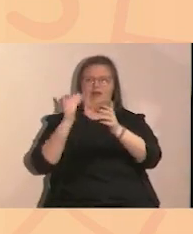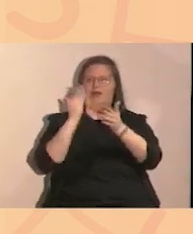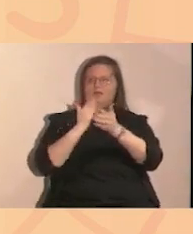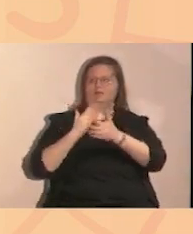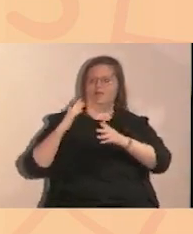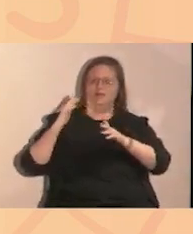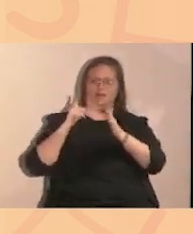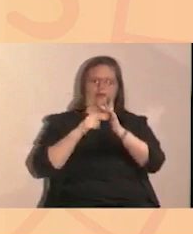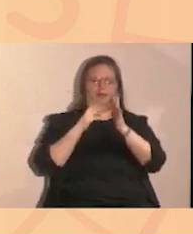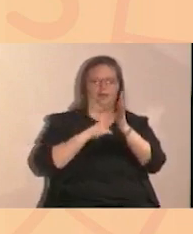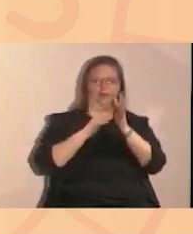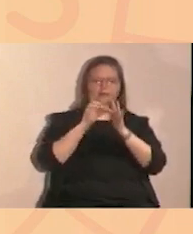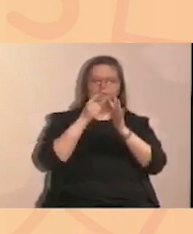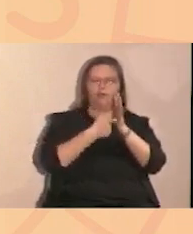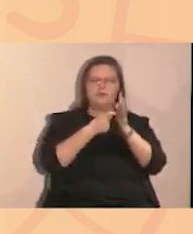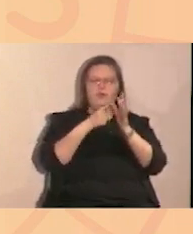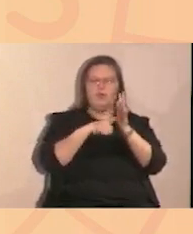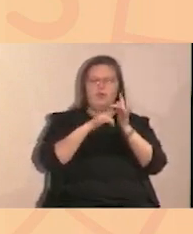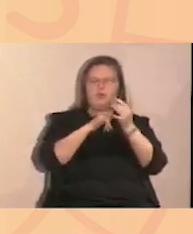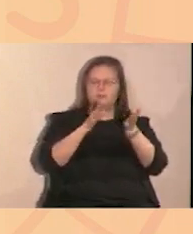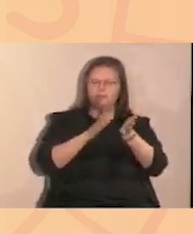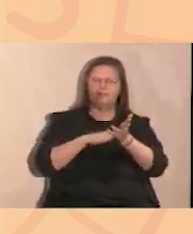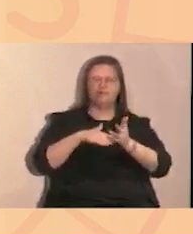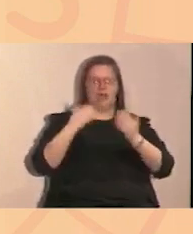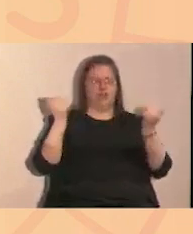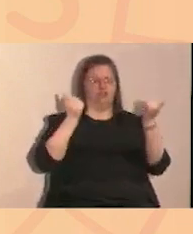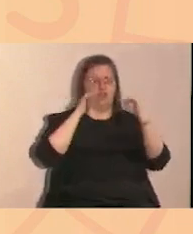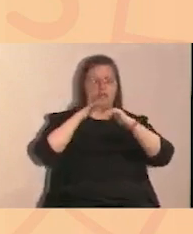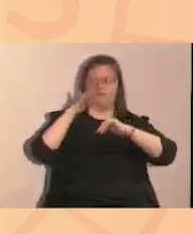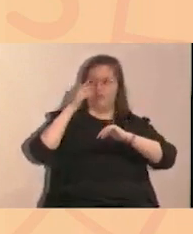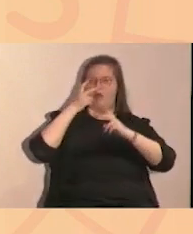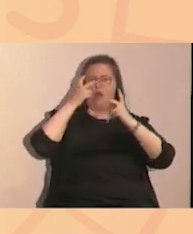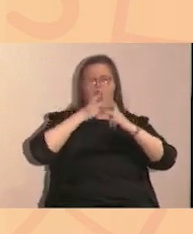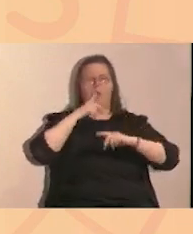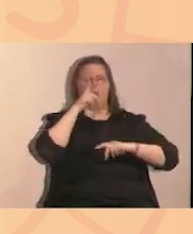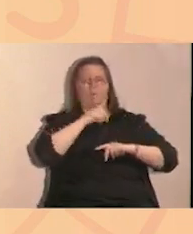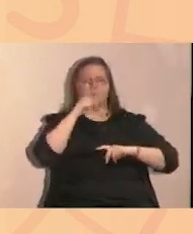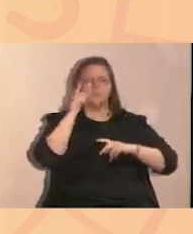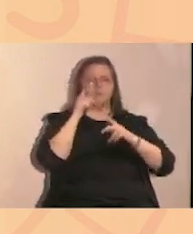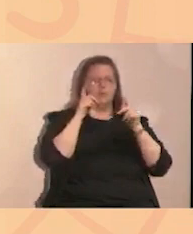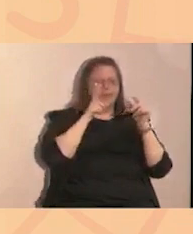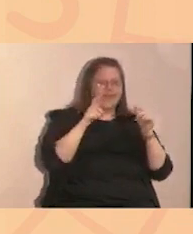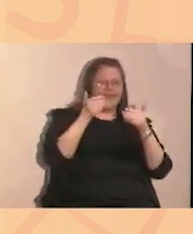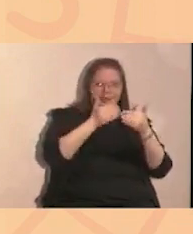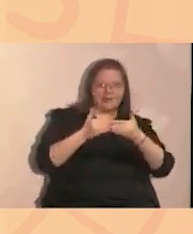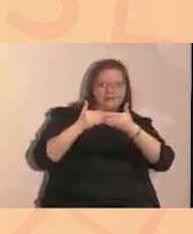and strength of our old people who knew, sang, cared, studied and shared stories of this place.